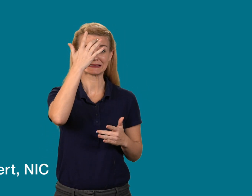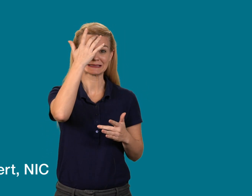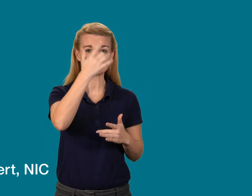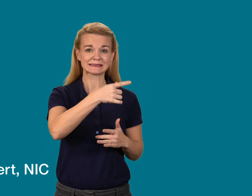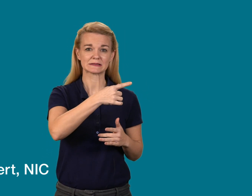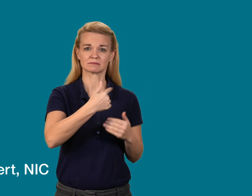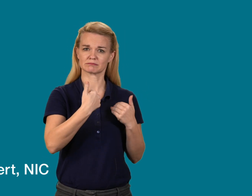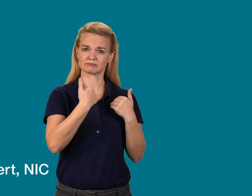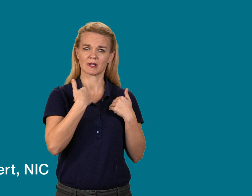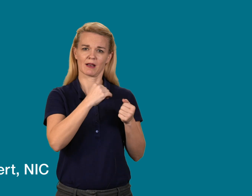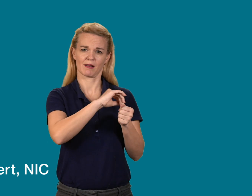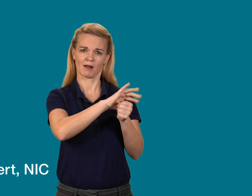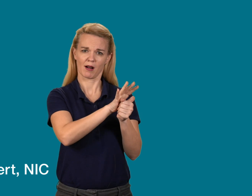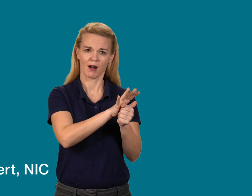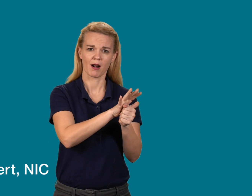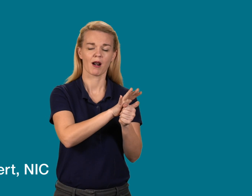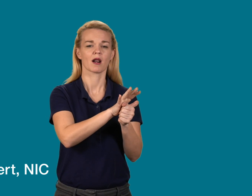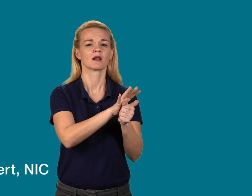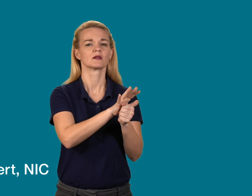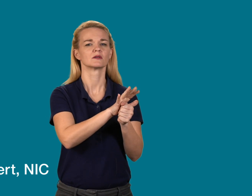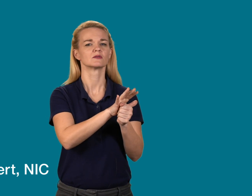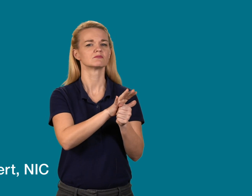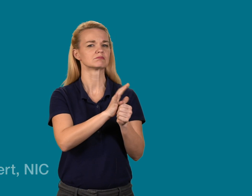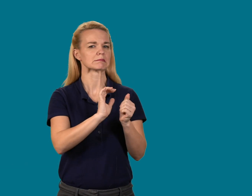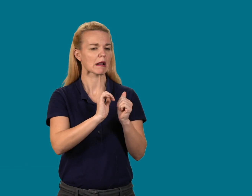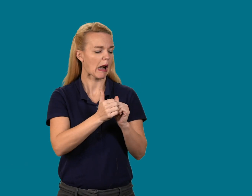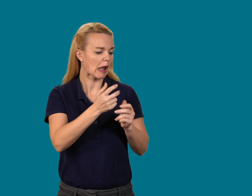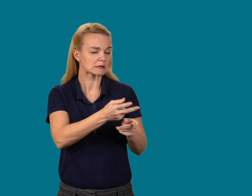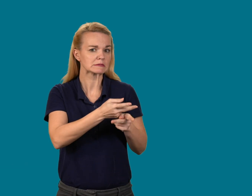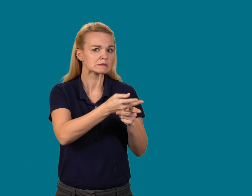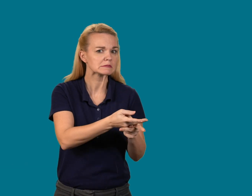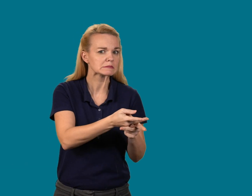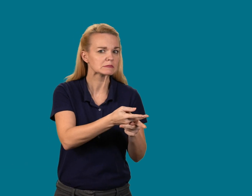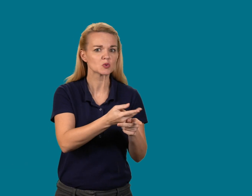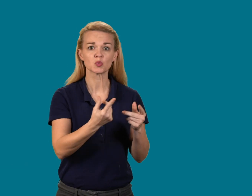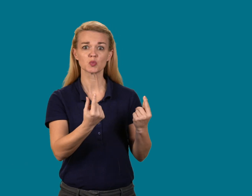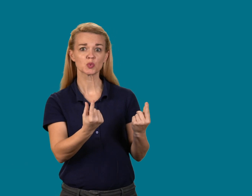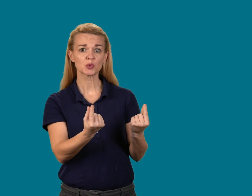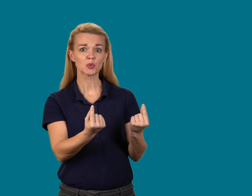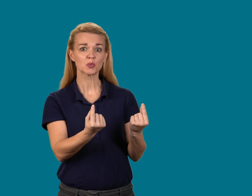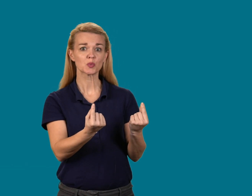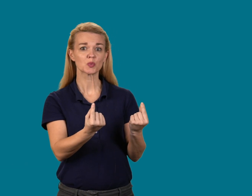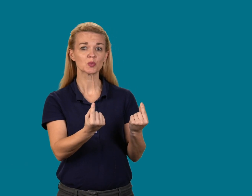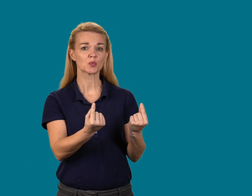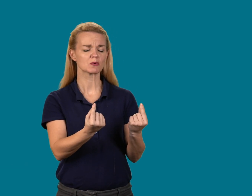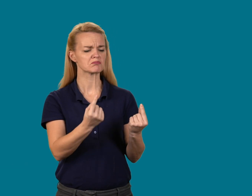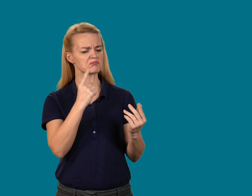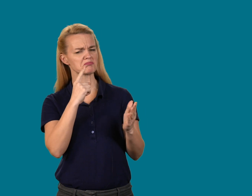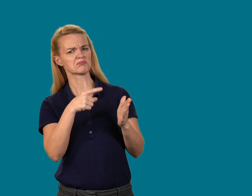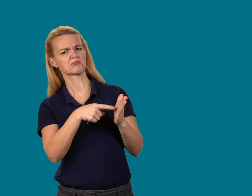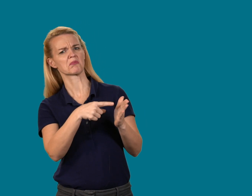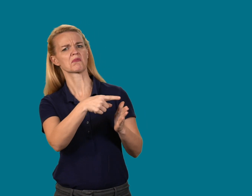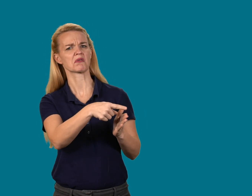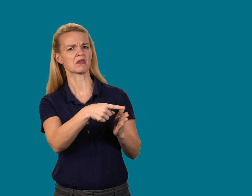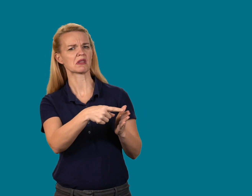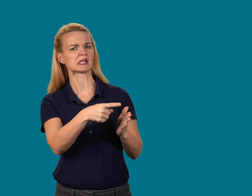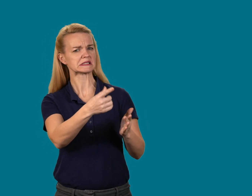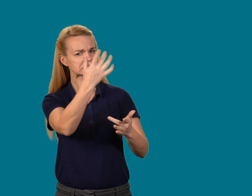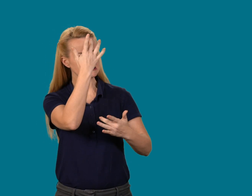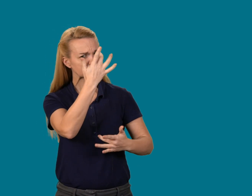who has COVID-19,